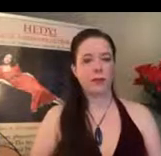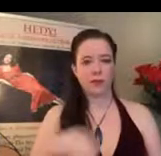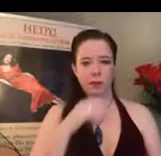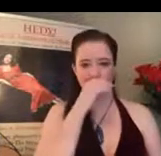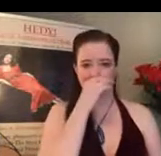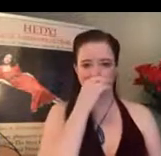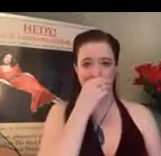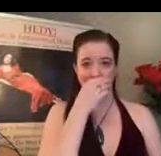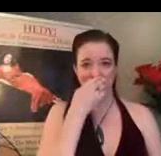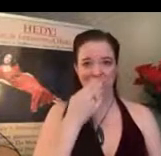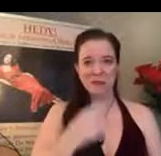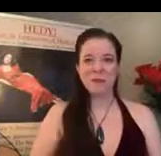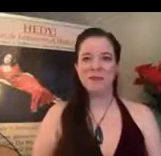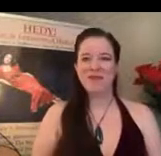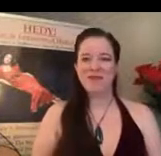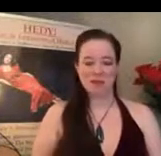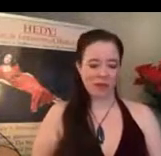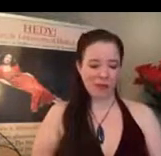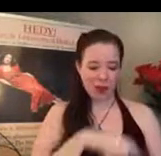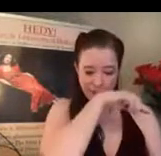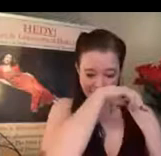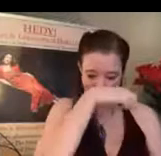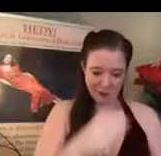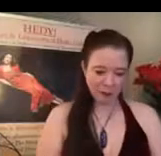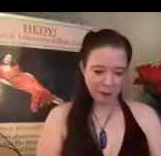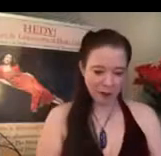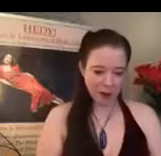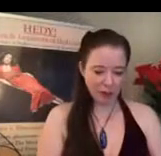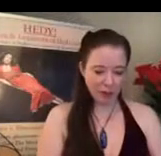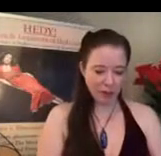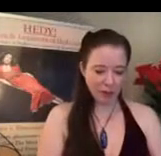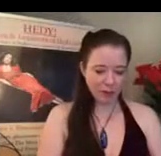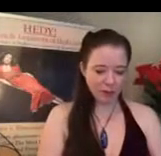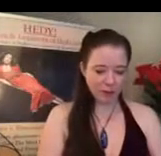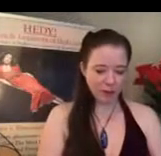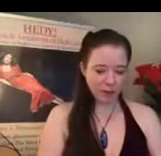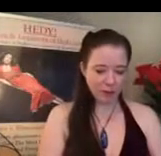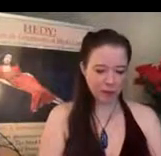David, please tell us about the IPG. Well, Cathy, thank you so much for setting us there